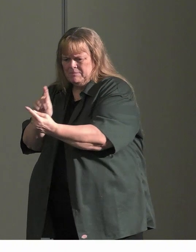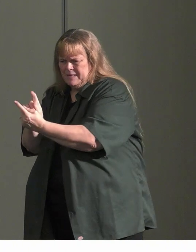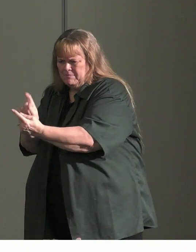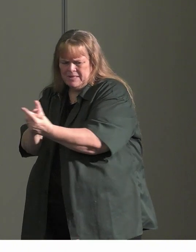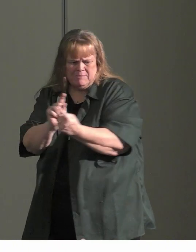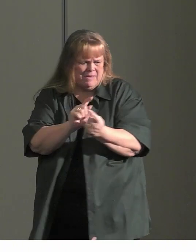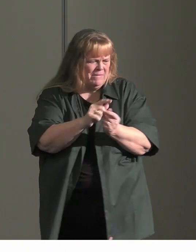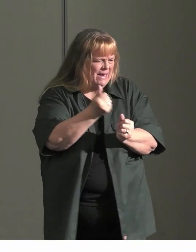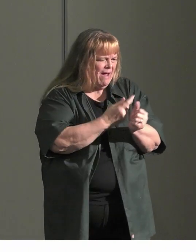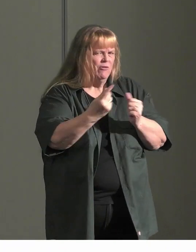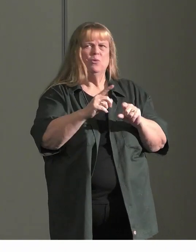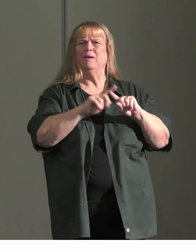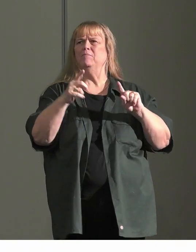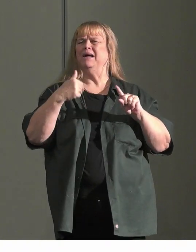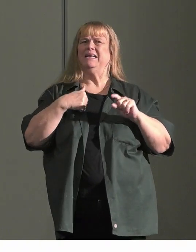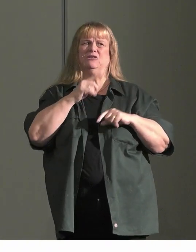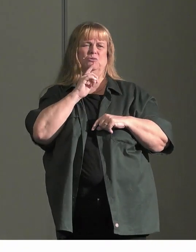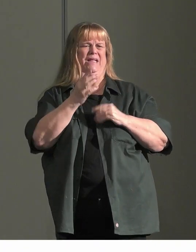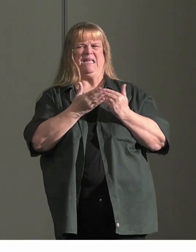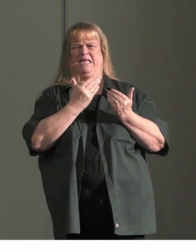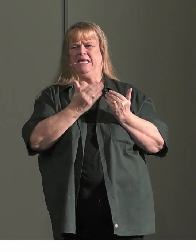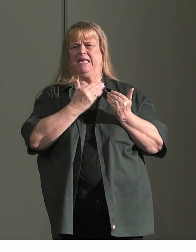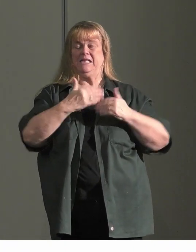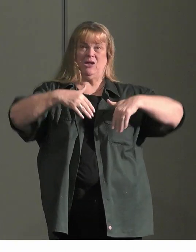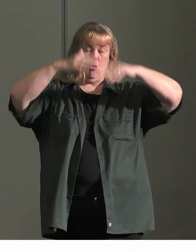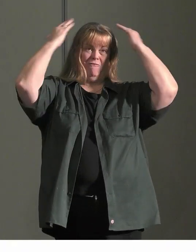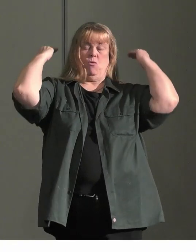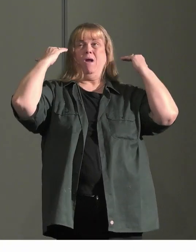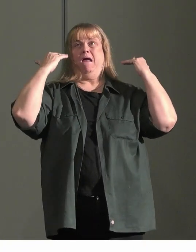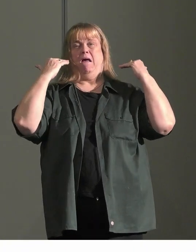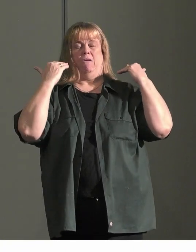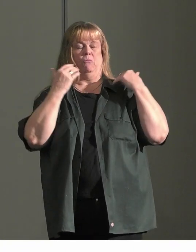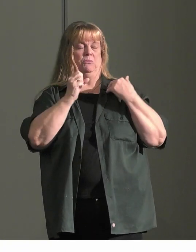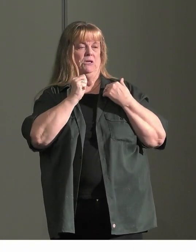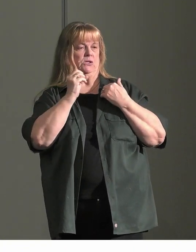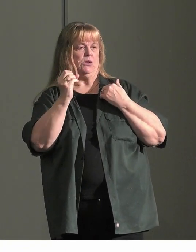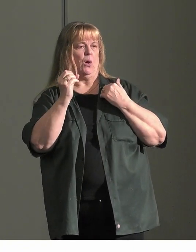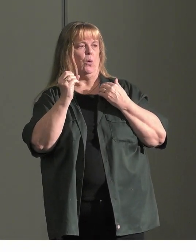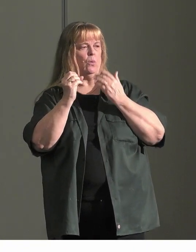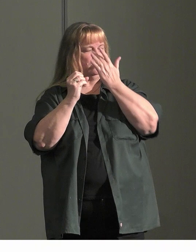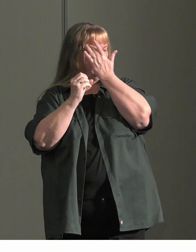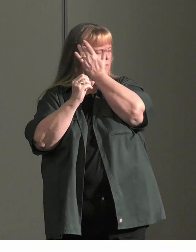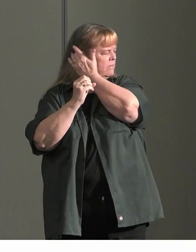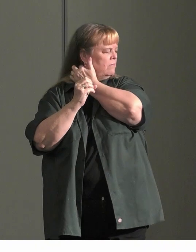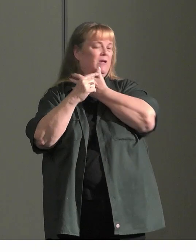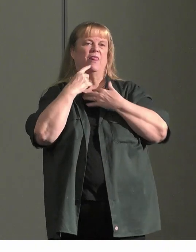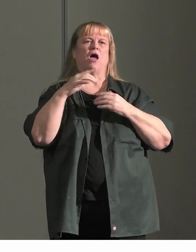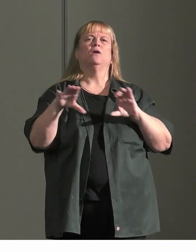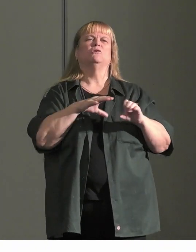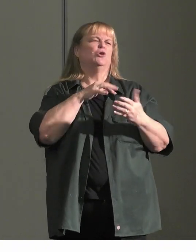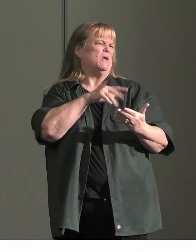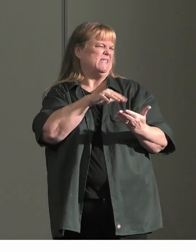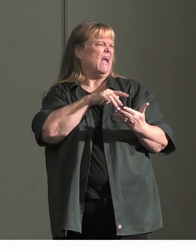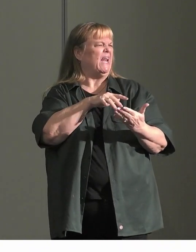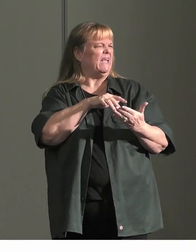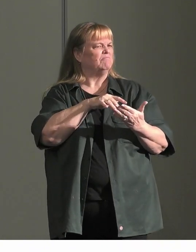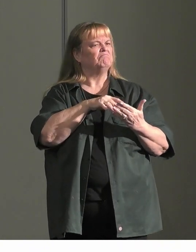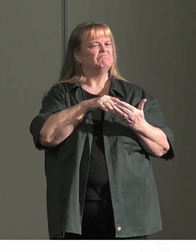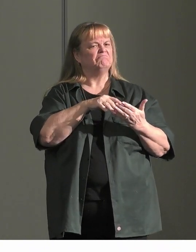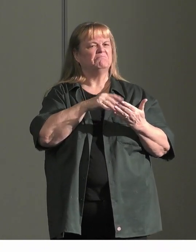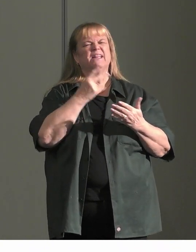but man, it is really easy to get overwhelmed. So we thought let's do a study. Let's see what